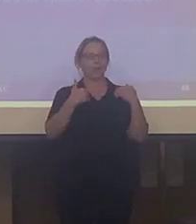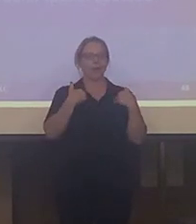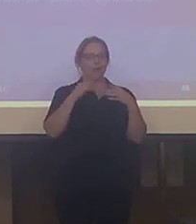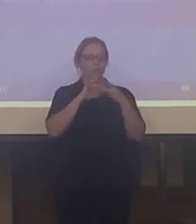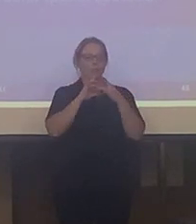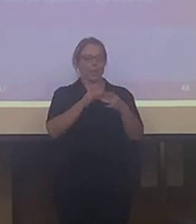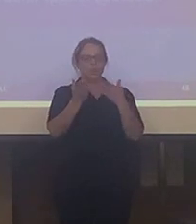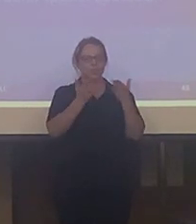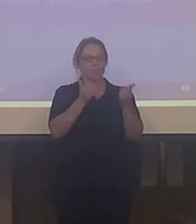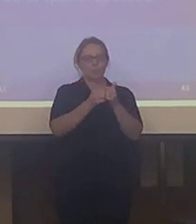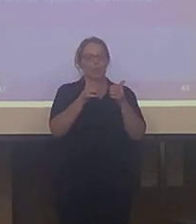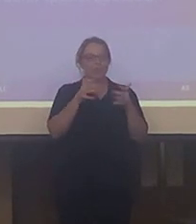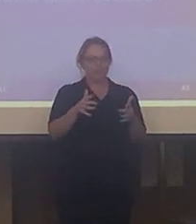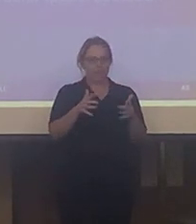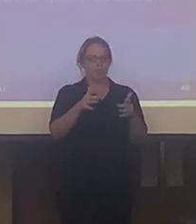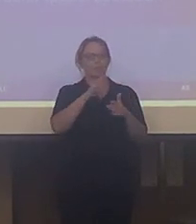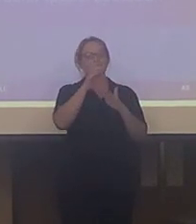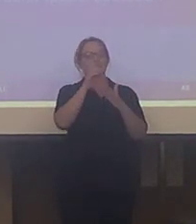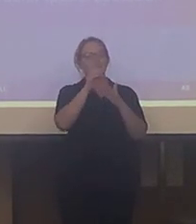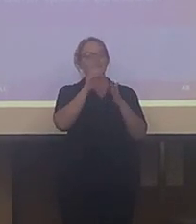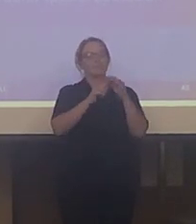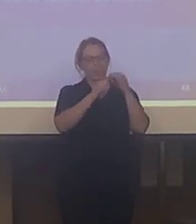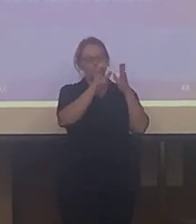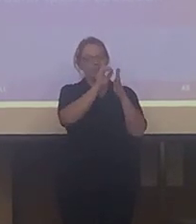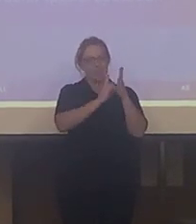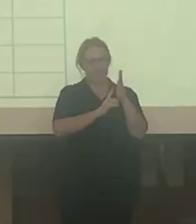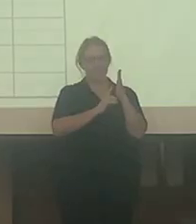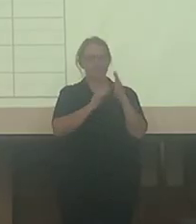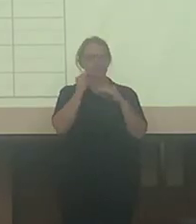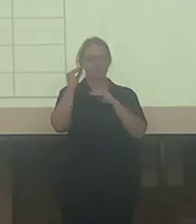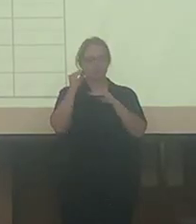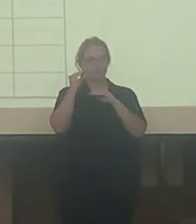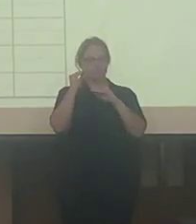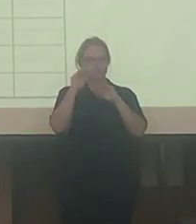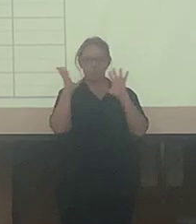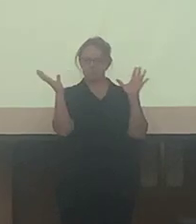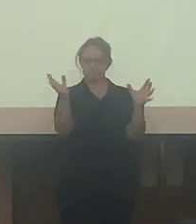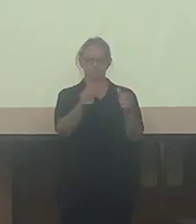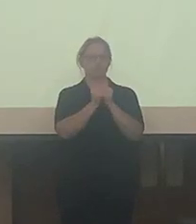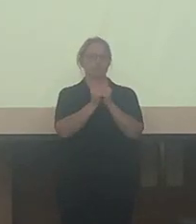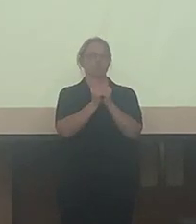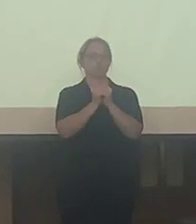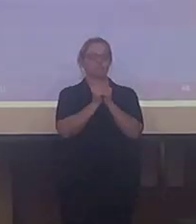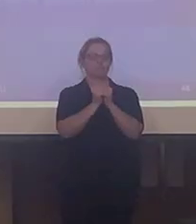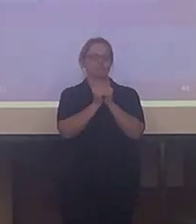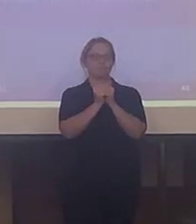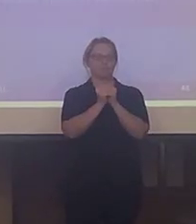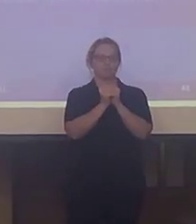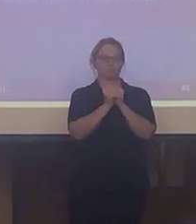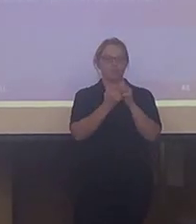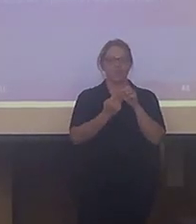the specially designed instruction it's all of one package and the especially the design instructions